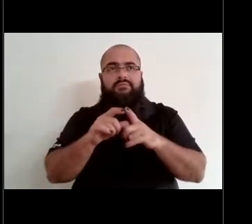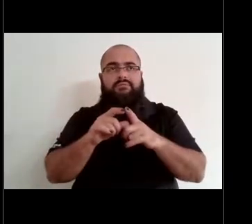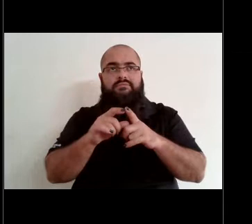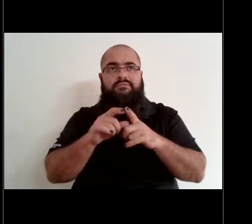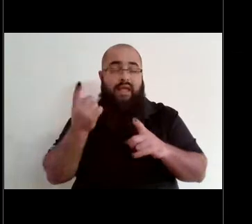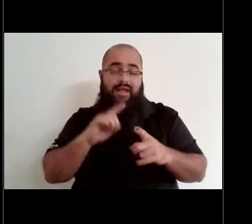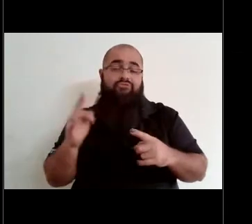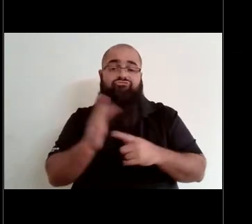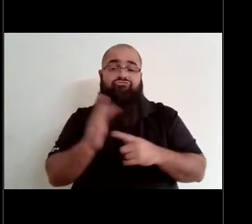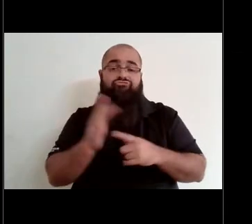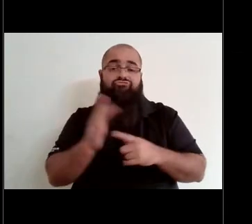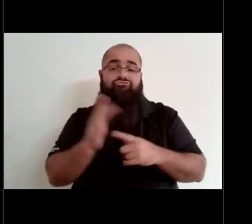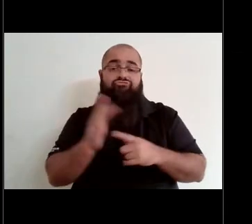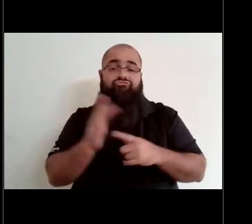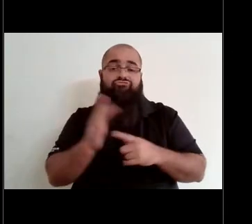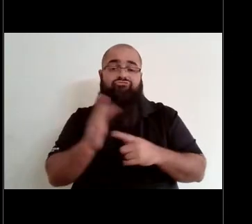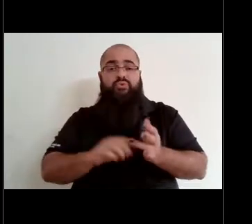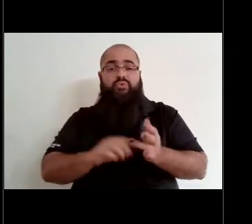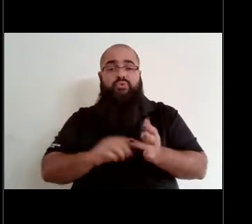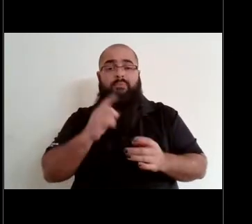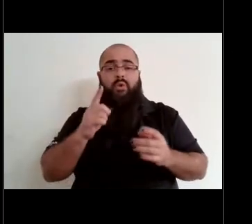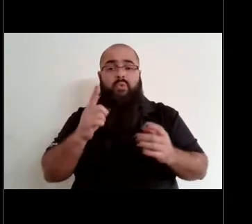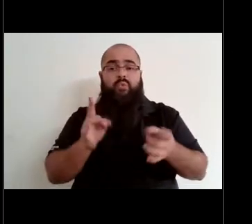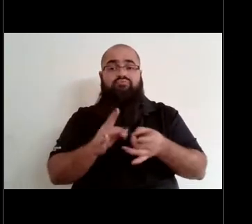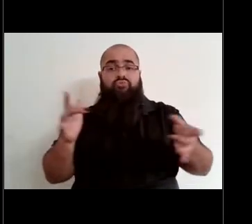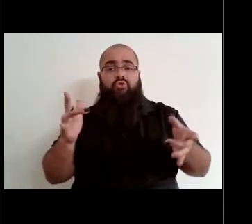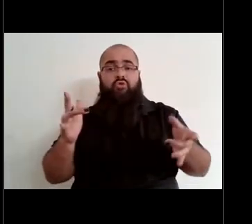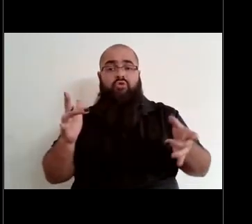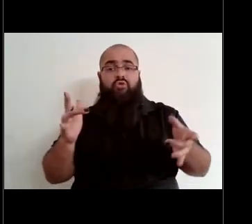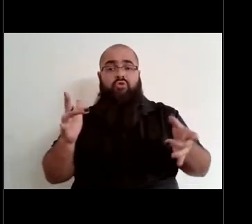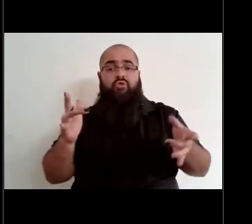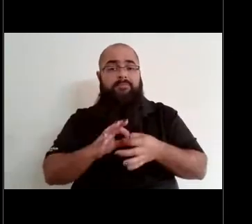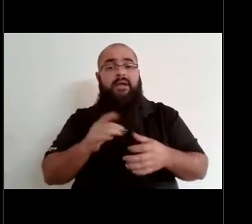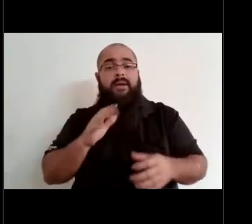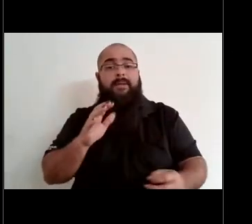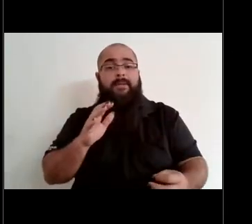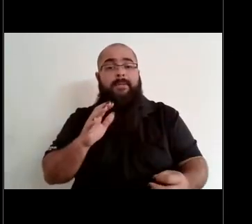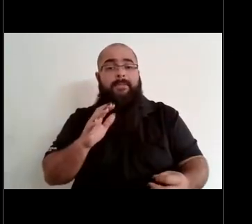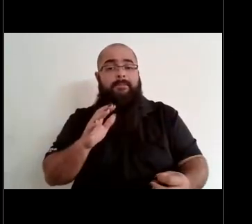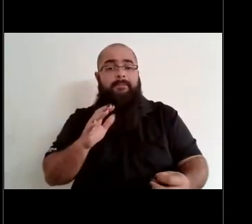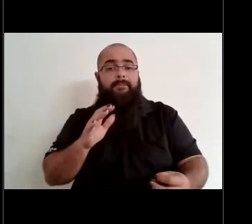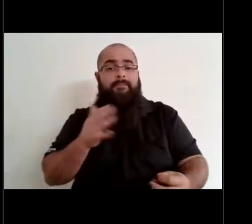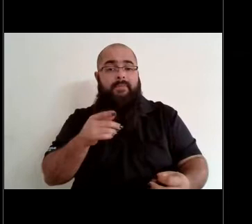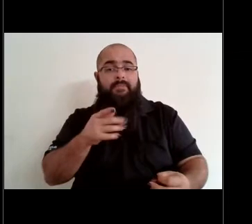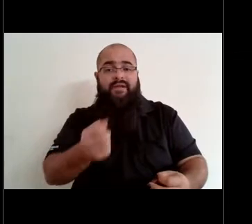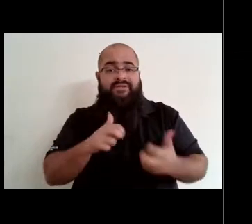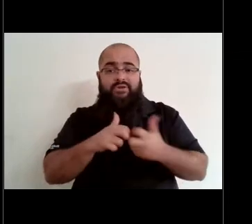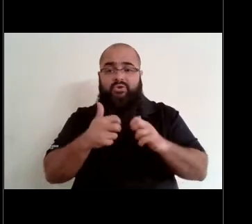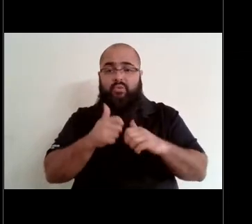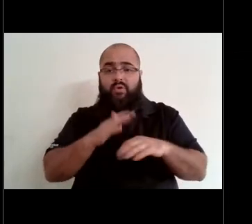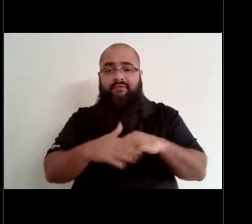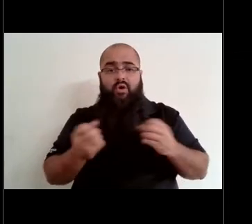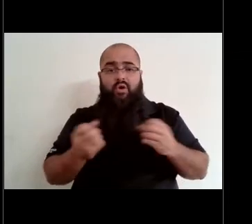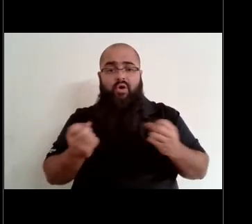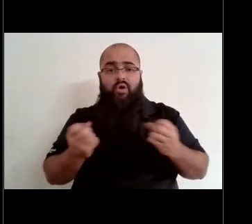harm in the relationship as well that we need to take into account through our assessment